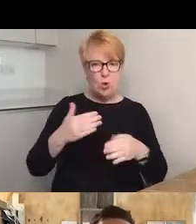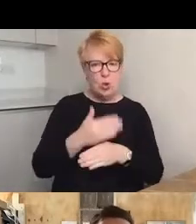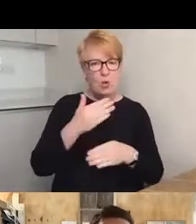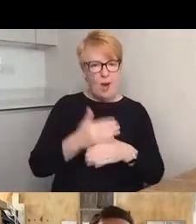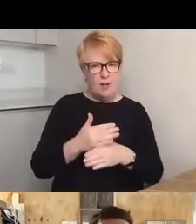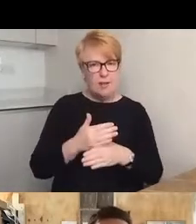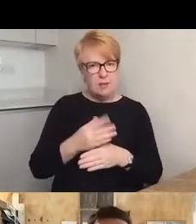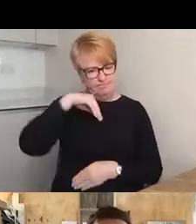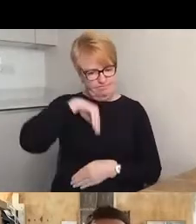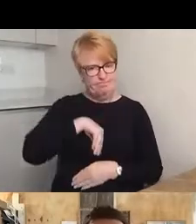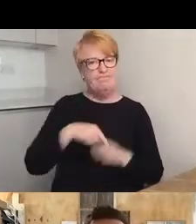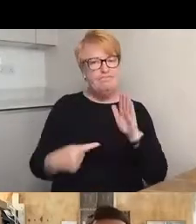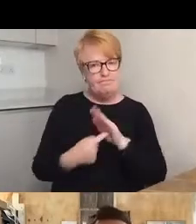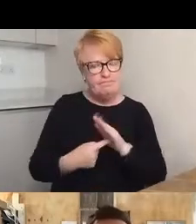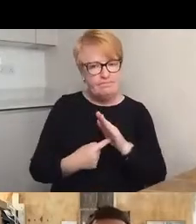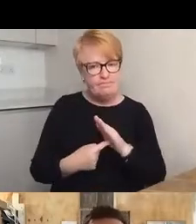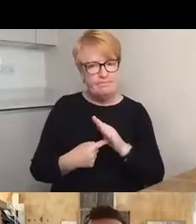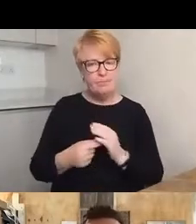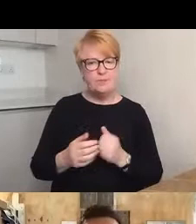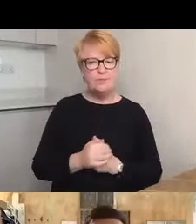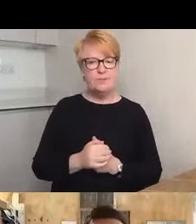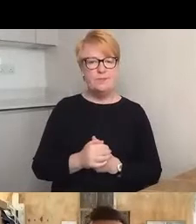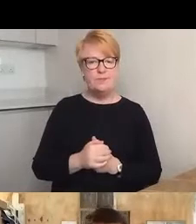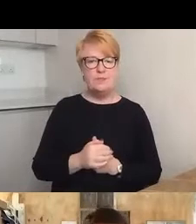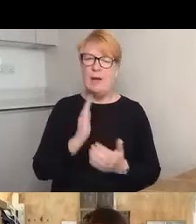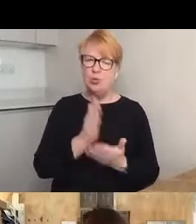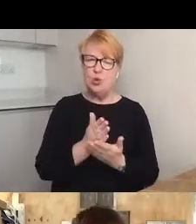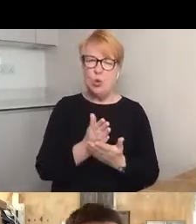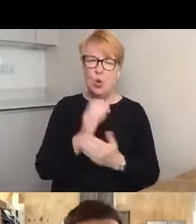And we're going to, I'm sure we're going to touch more on this when we when we have a discussion,